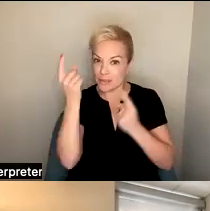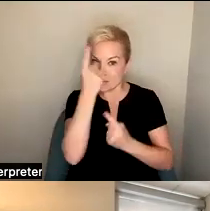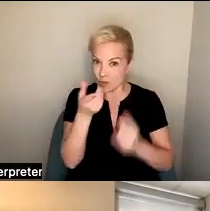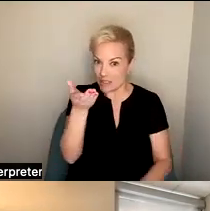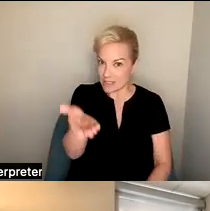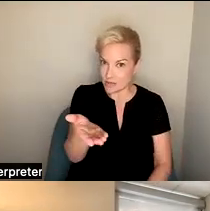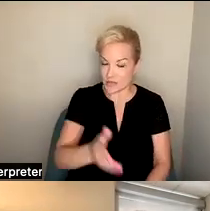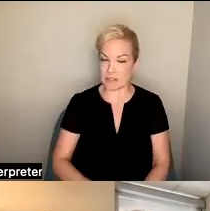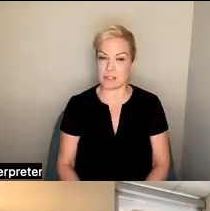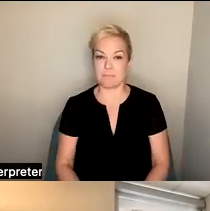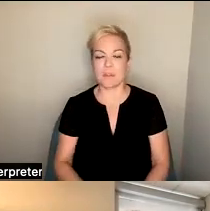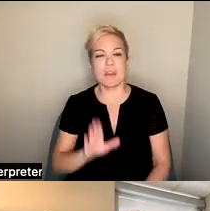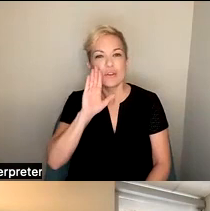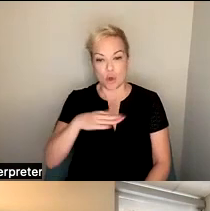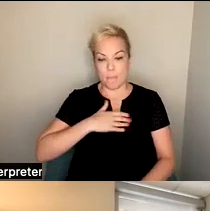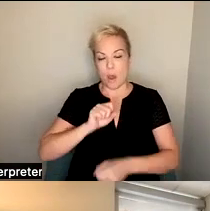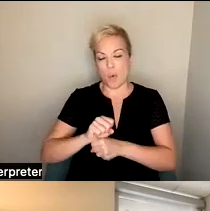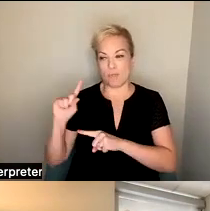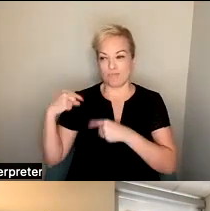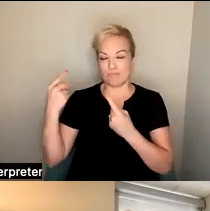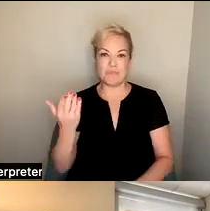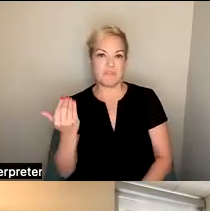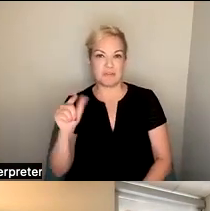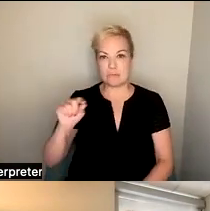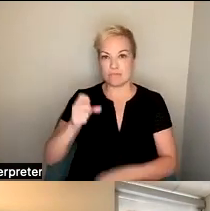example most of my work of the last 15-20 years is centered on the creation story of the cosmological